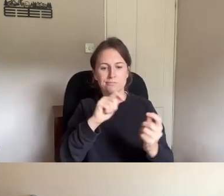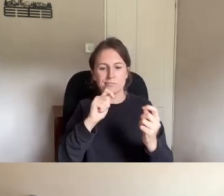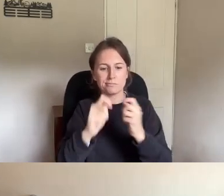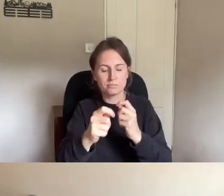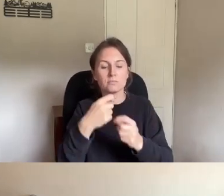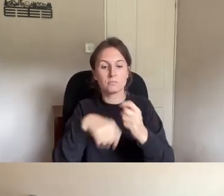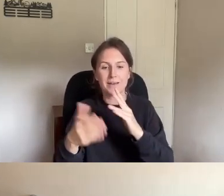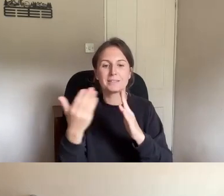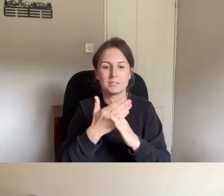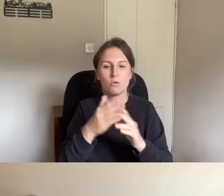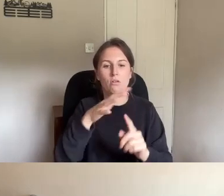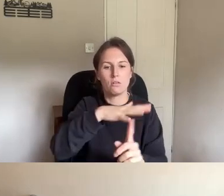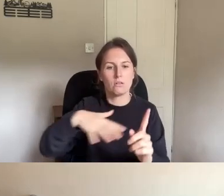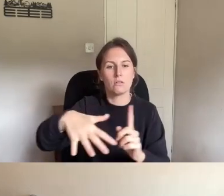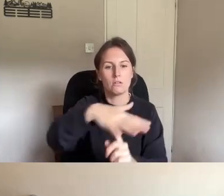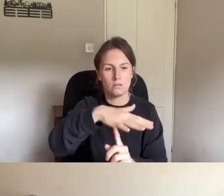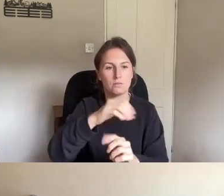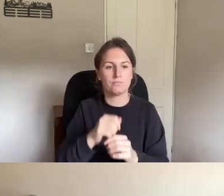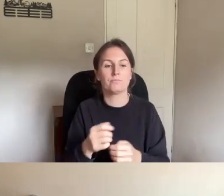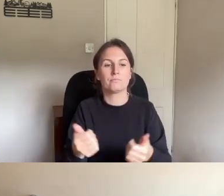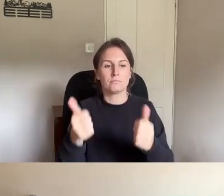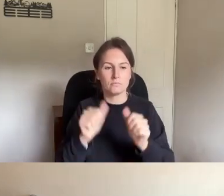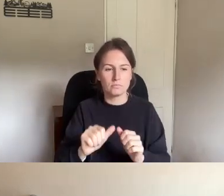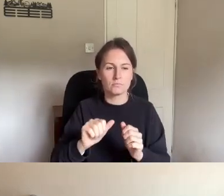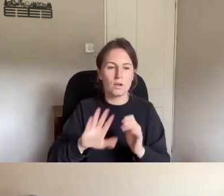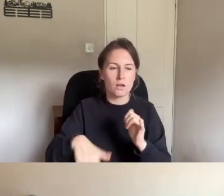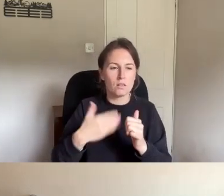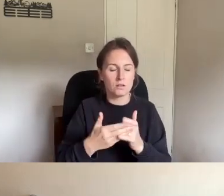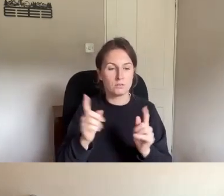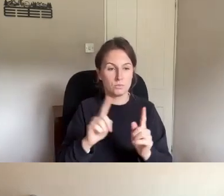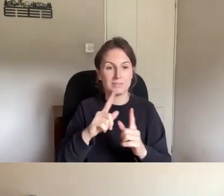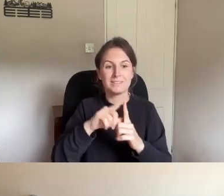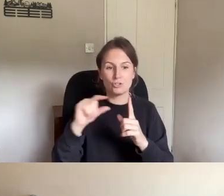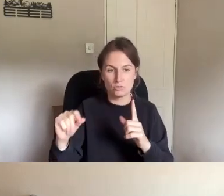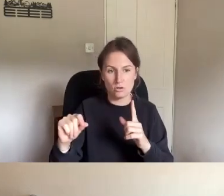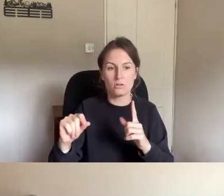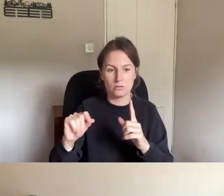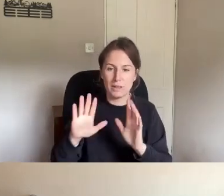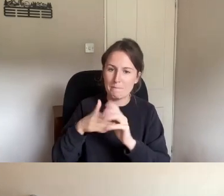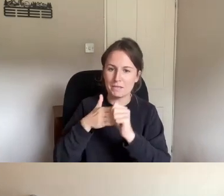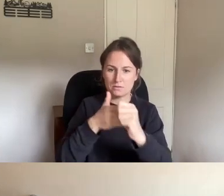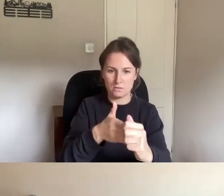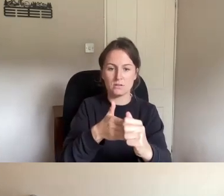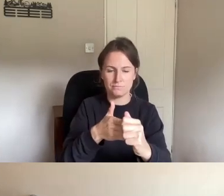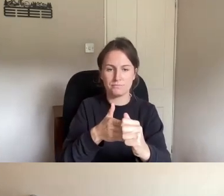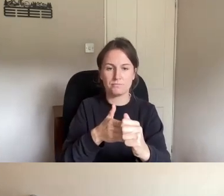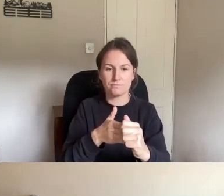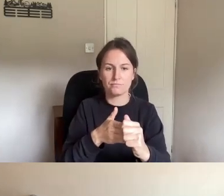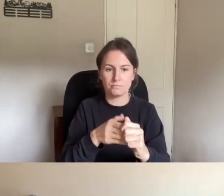Then the final category this year is digital ambassador. This category recognizes someone who uses digital technology